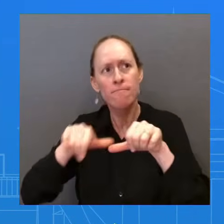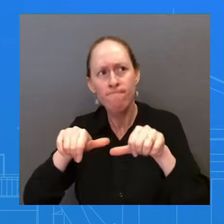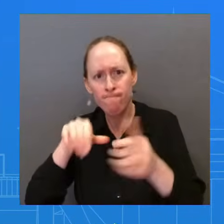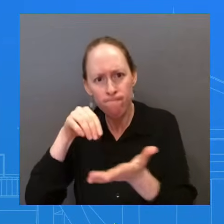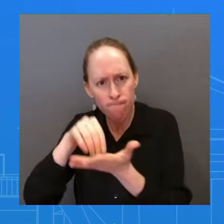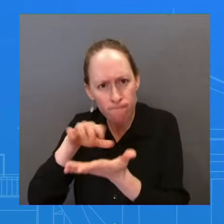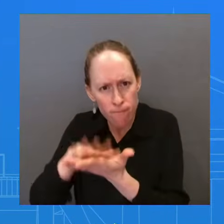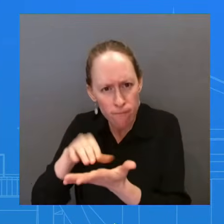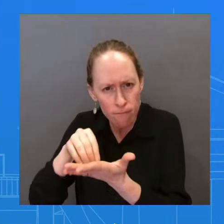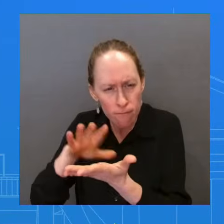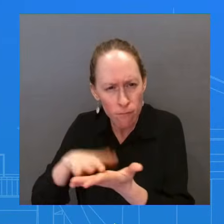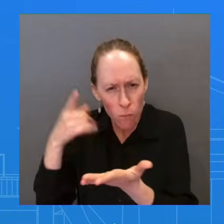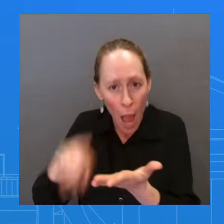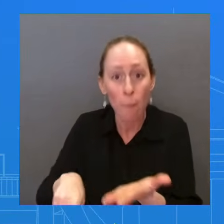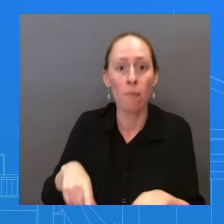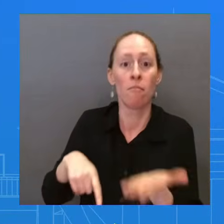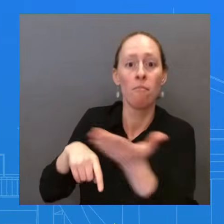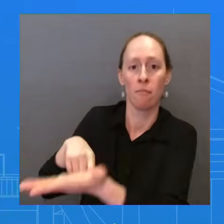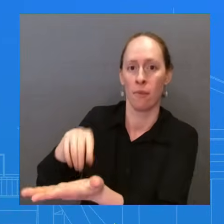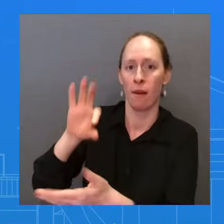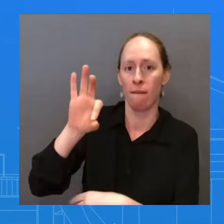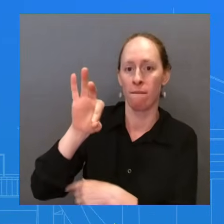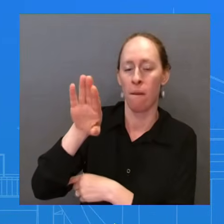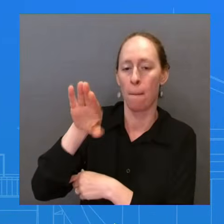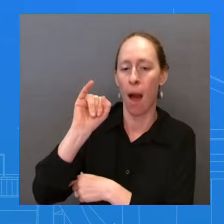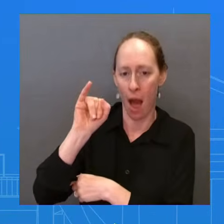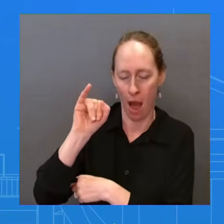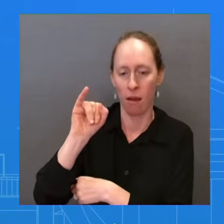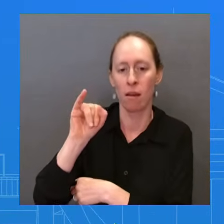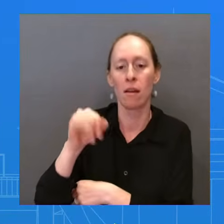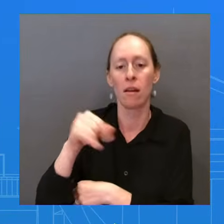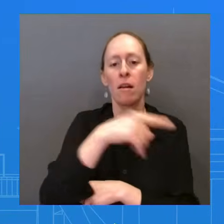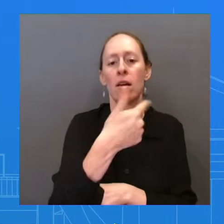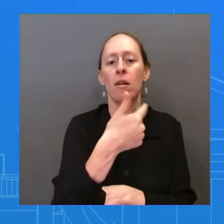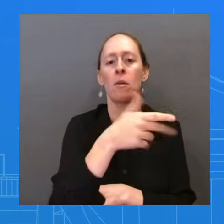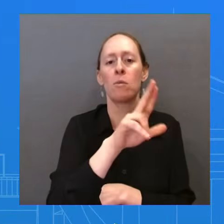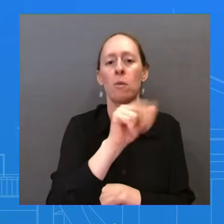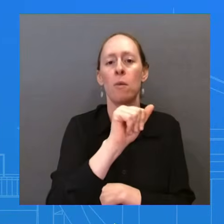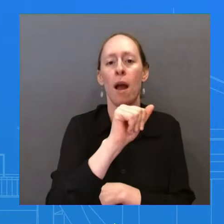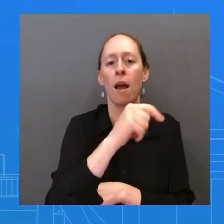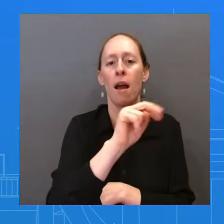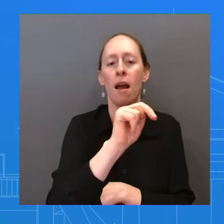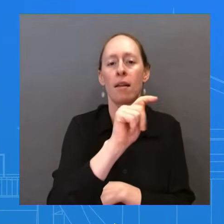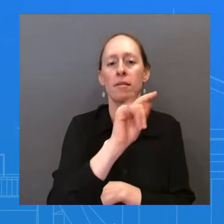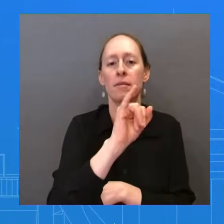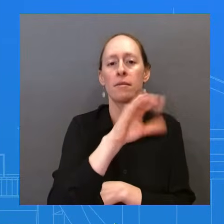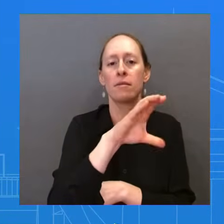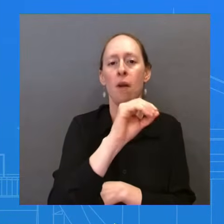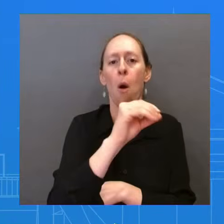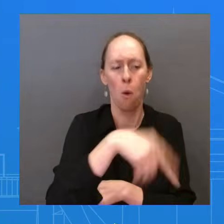And I don't know the status. I don't know whether they're complete or they still have things they're sort of looking at.